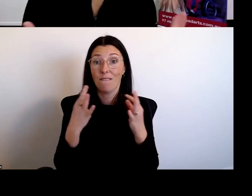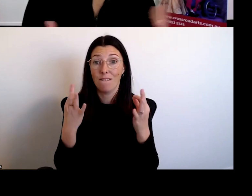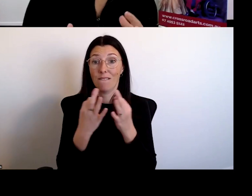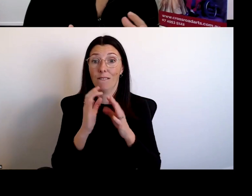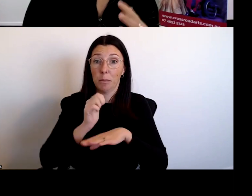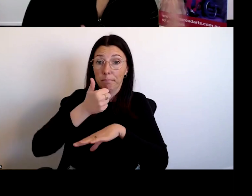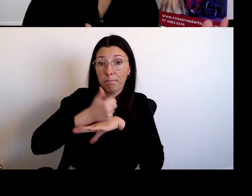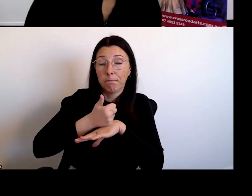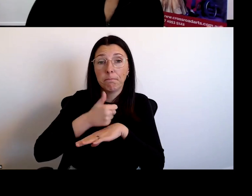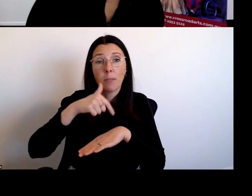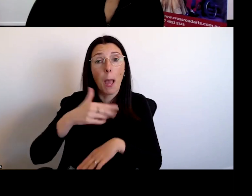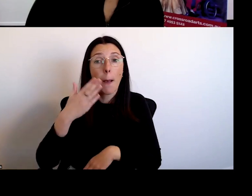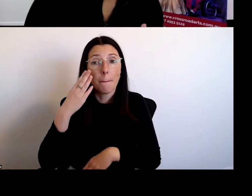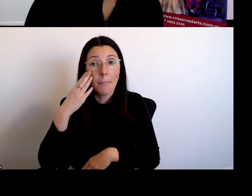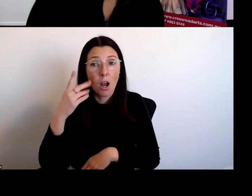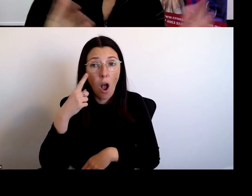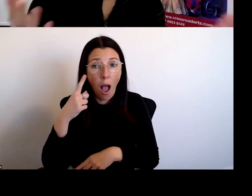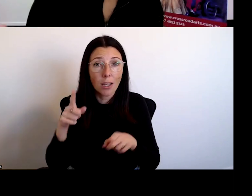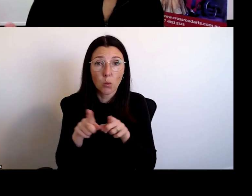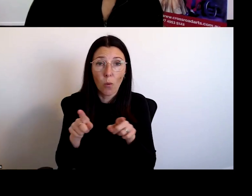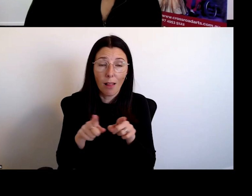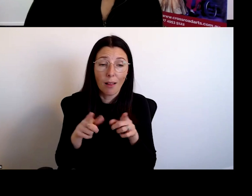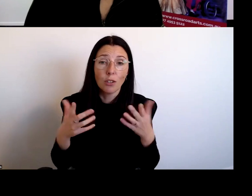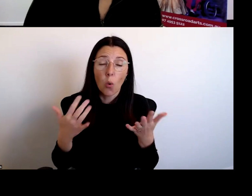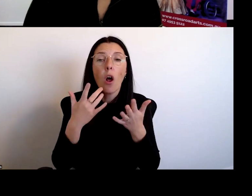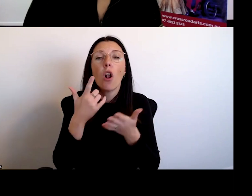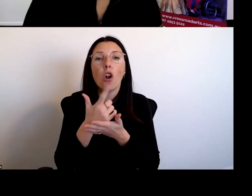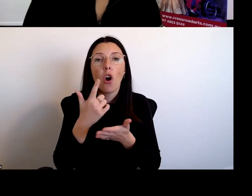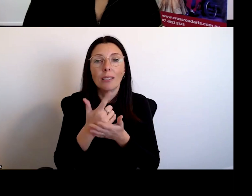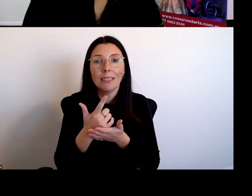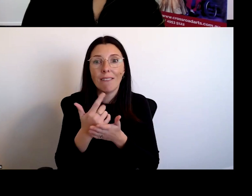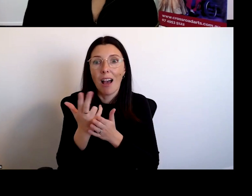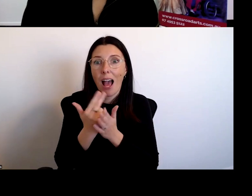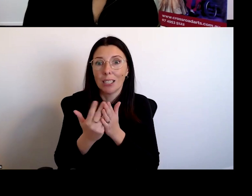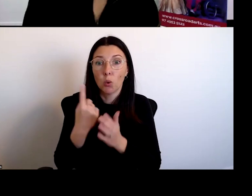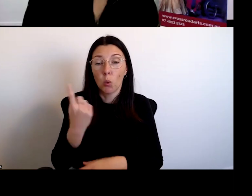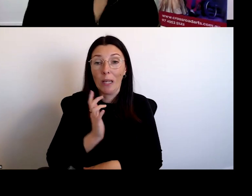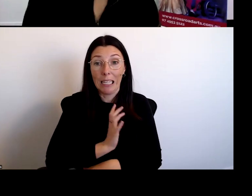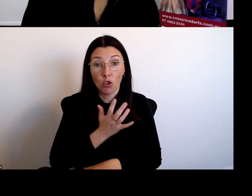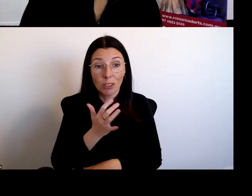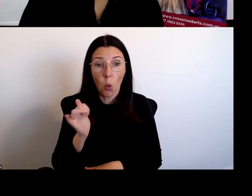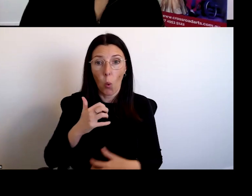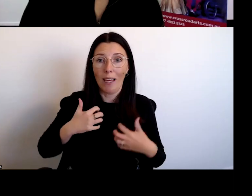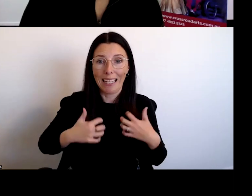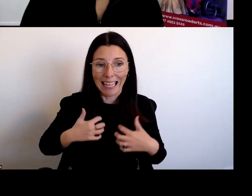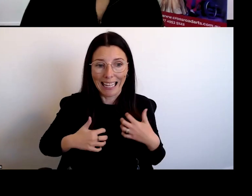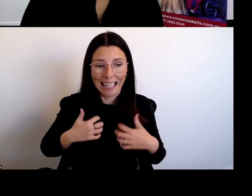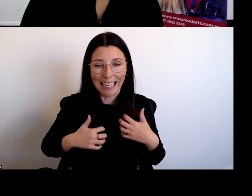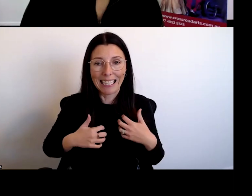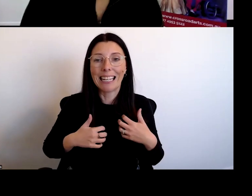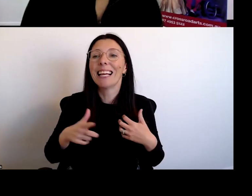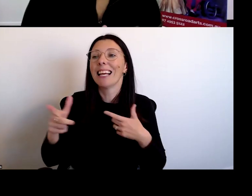of presentations. Artists who were keen to, were invited to get the message out.